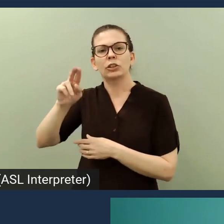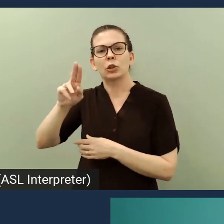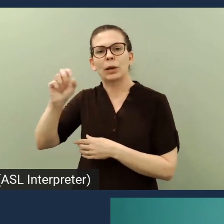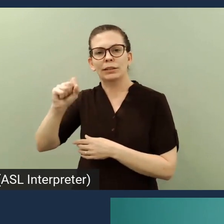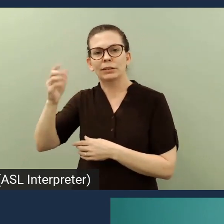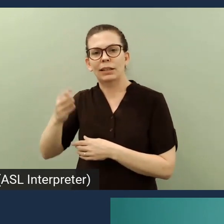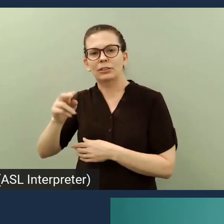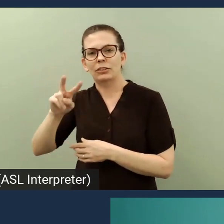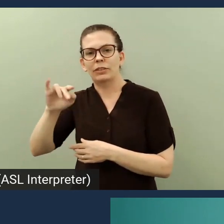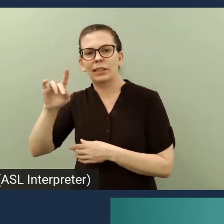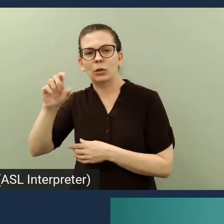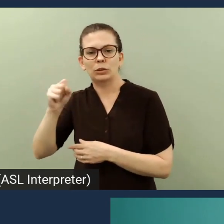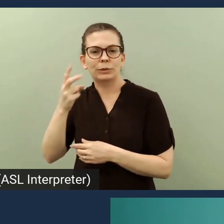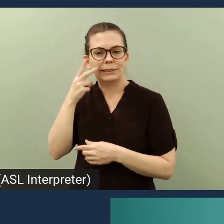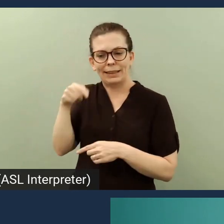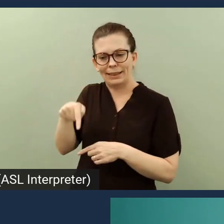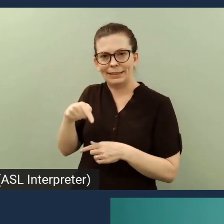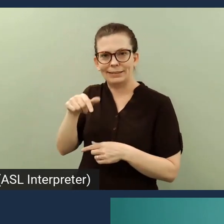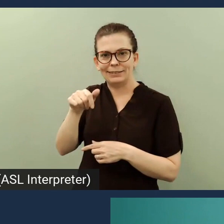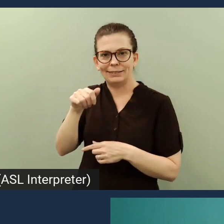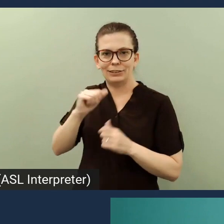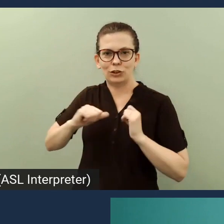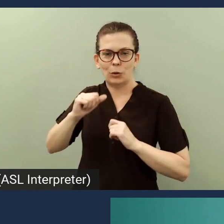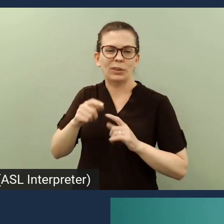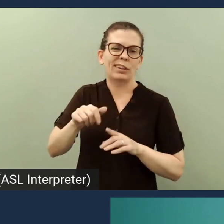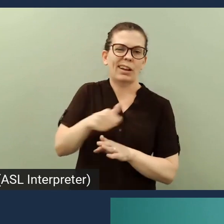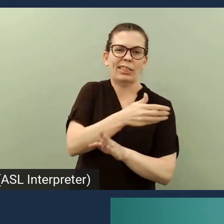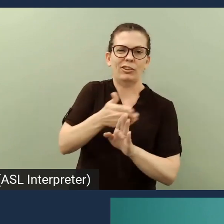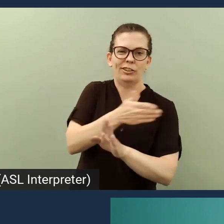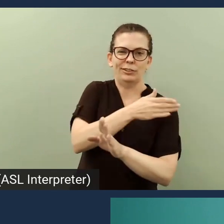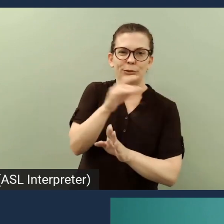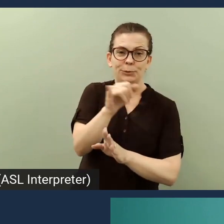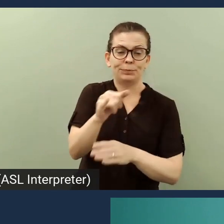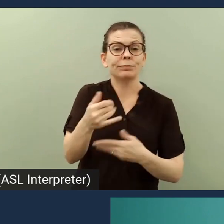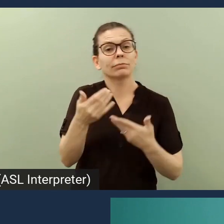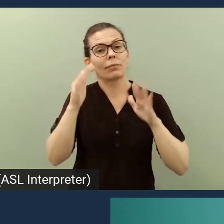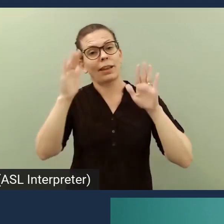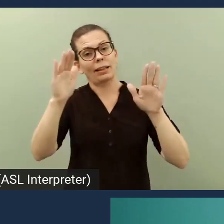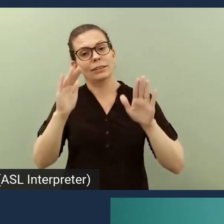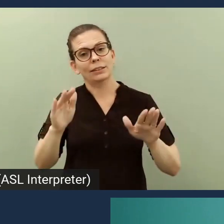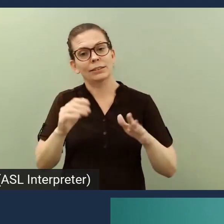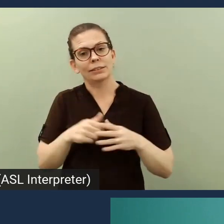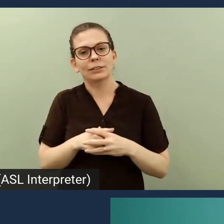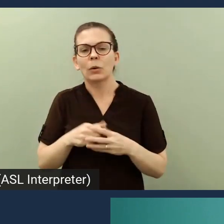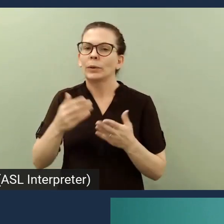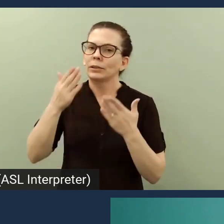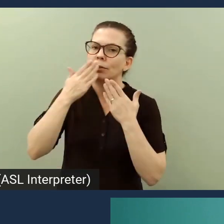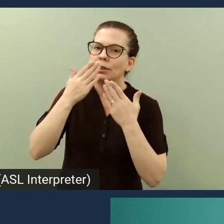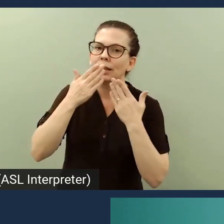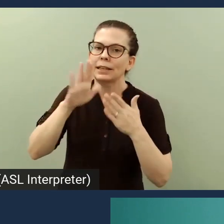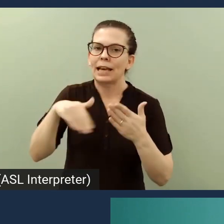and all the other shows there as well, so excellent. I would like to thank all of our ASL interpreters,